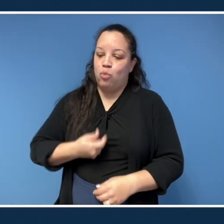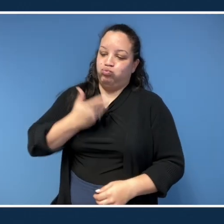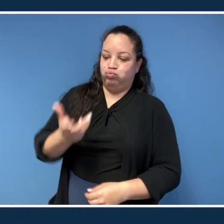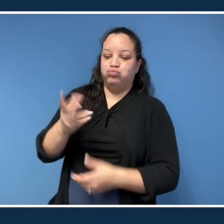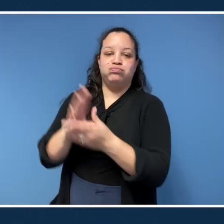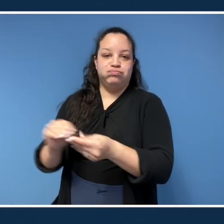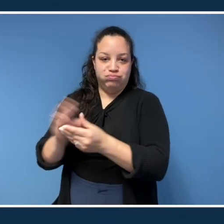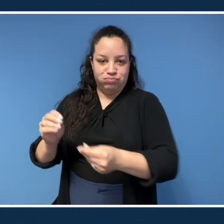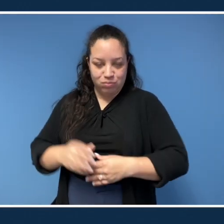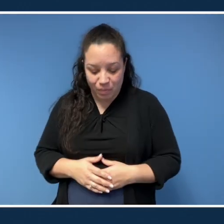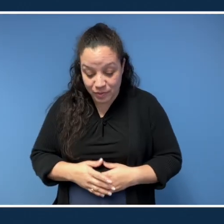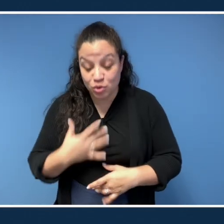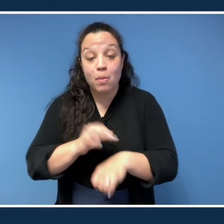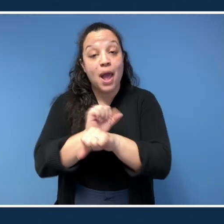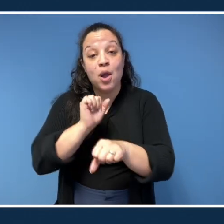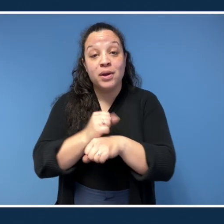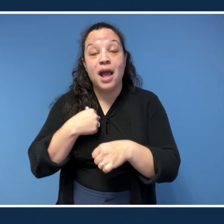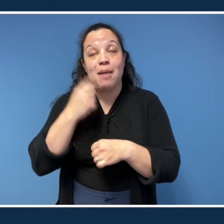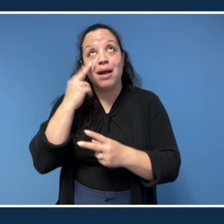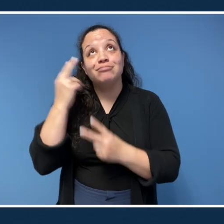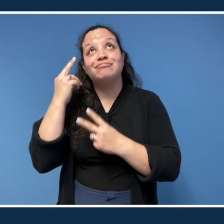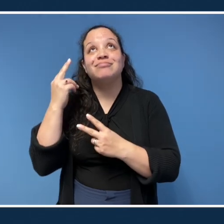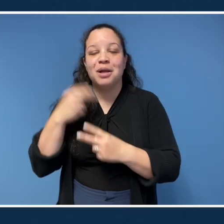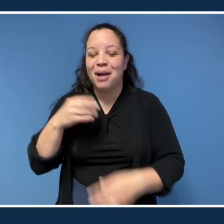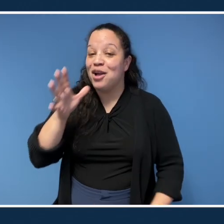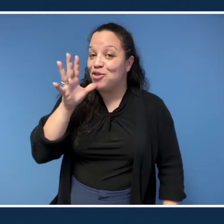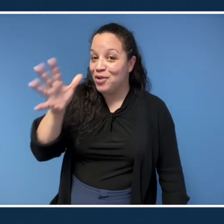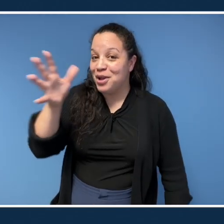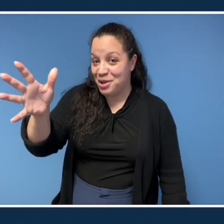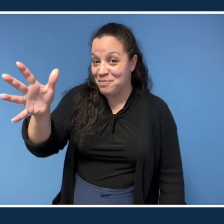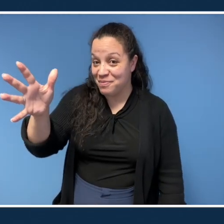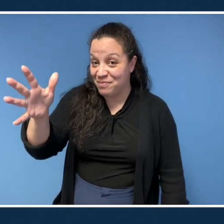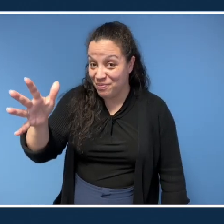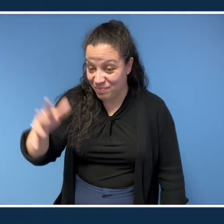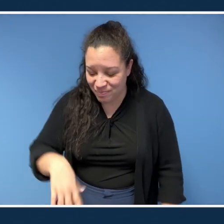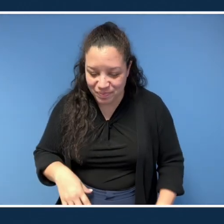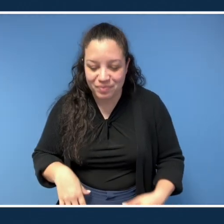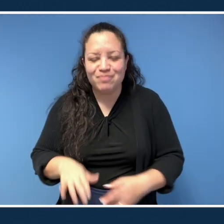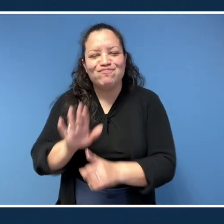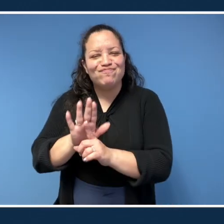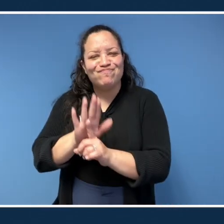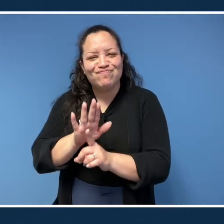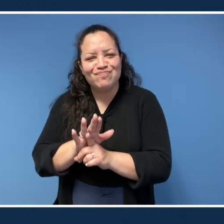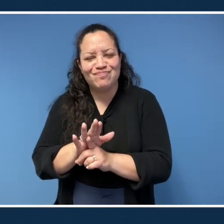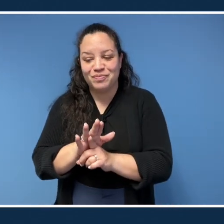what guides, my work is, I think about my grandmother, believe it or not, because my grandmother was one of those